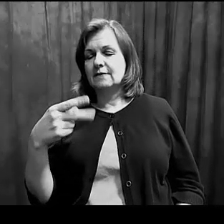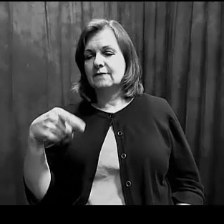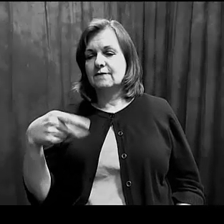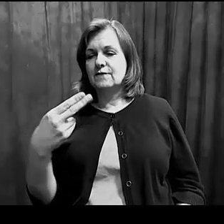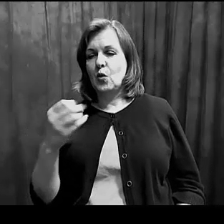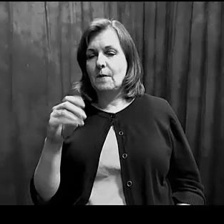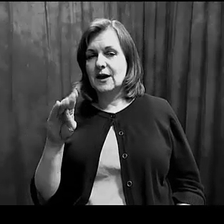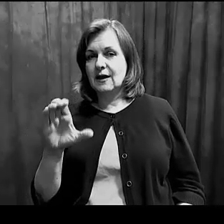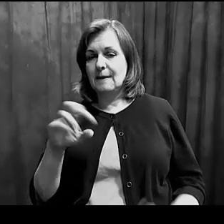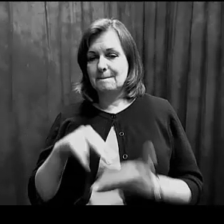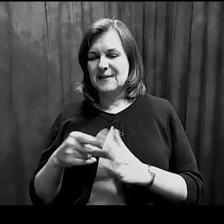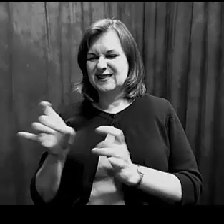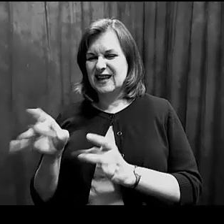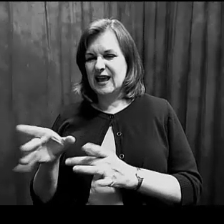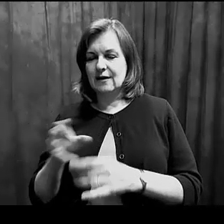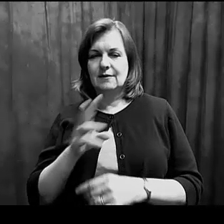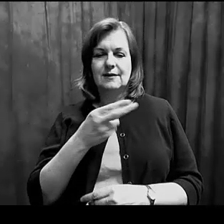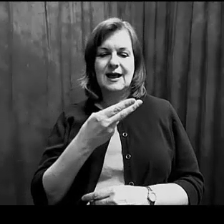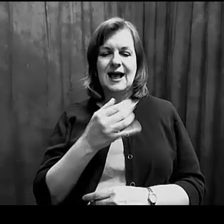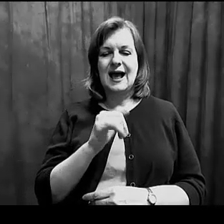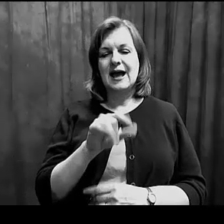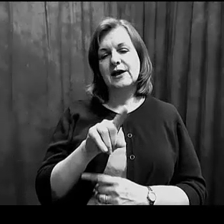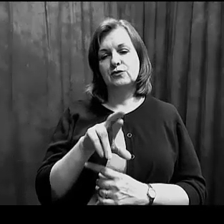phobic means hate